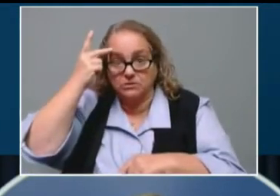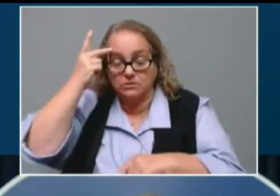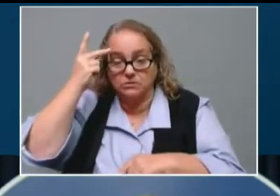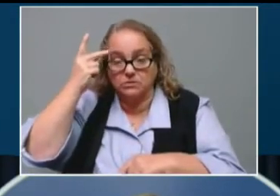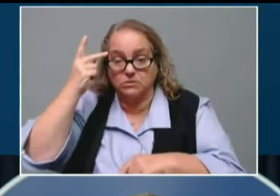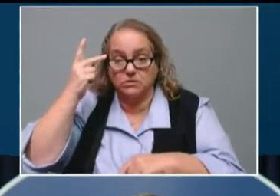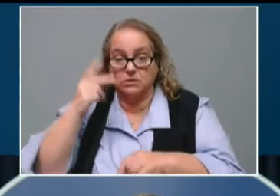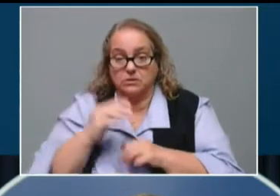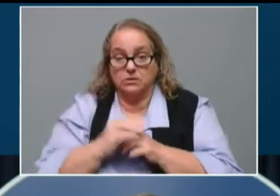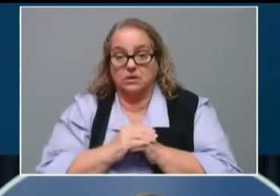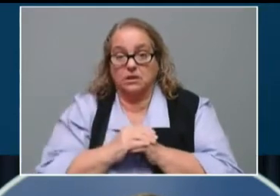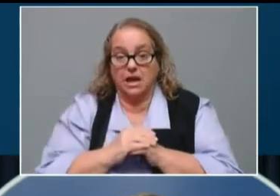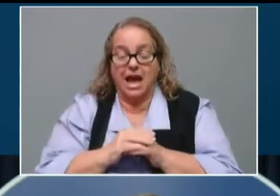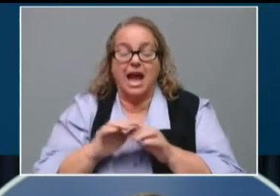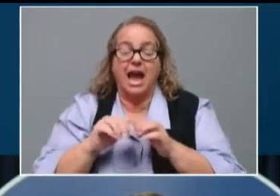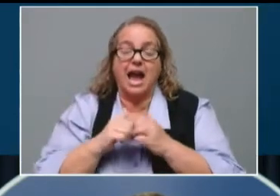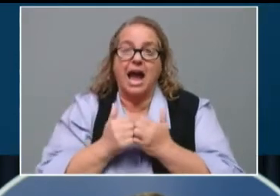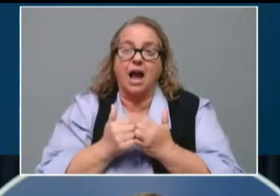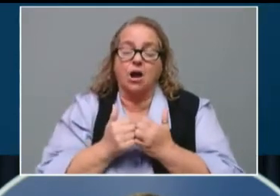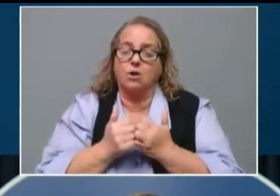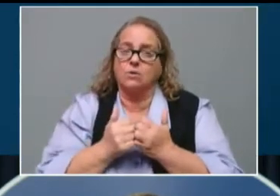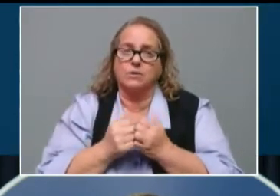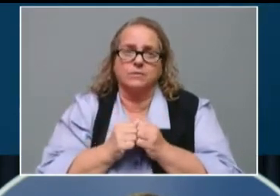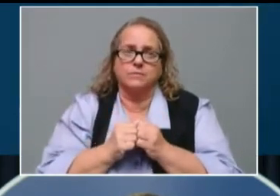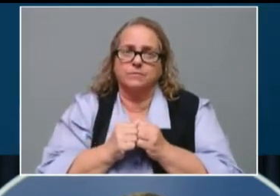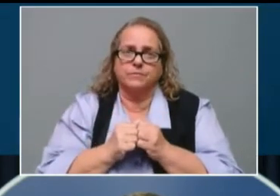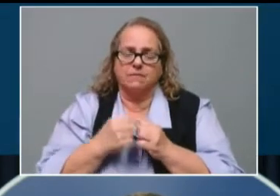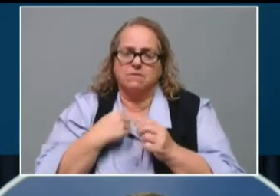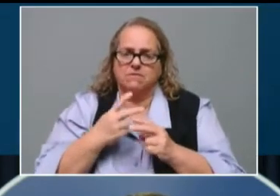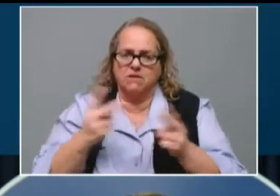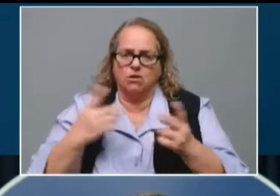How at different times concerned I've been about, what am I doing